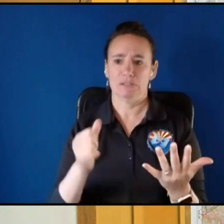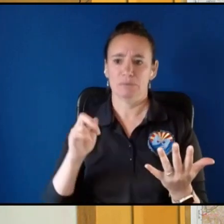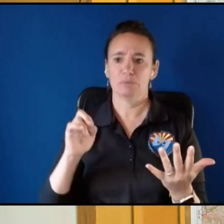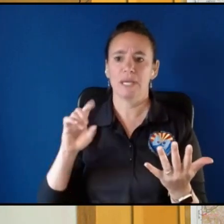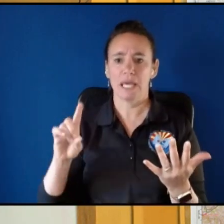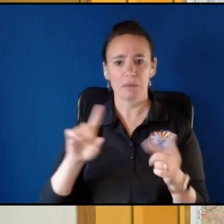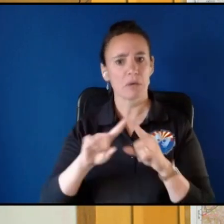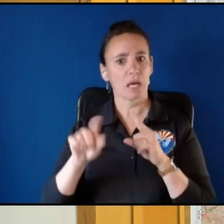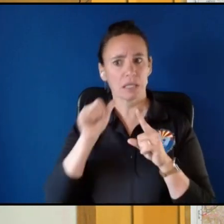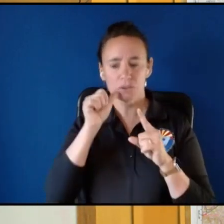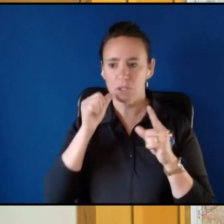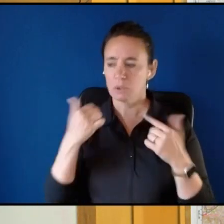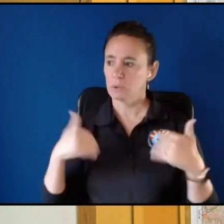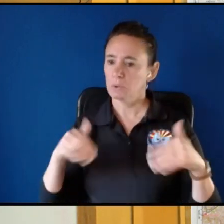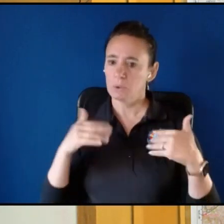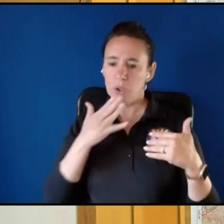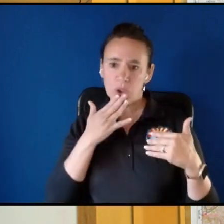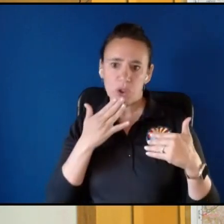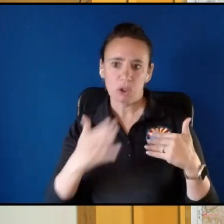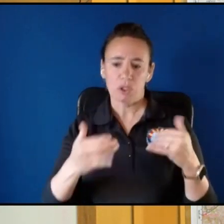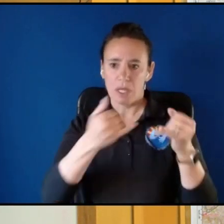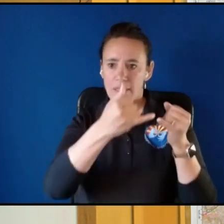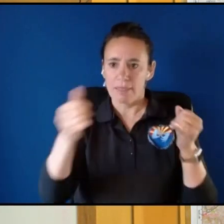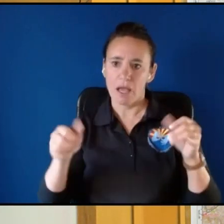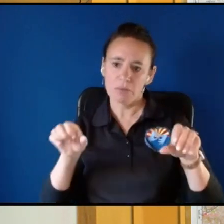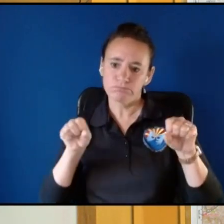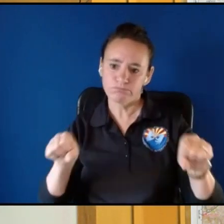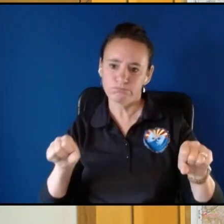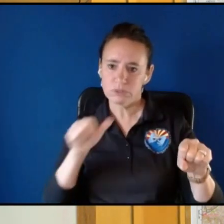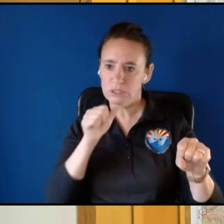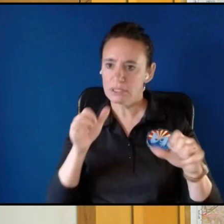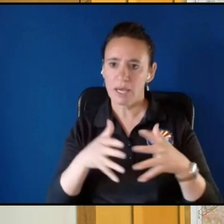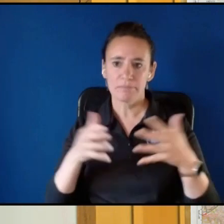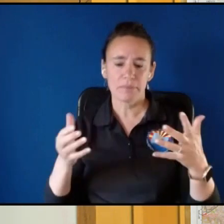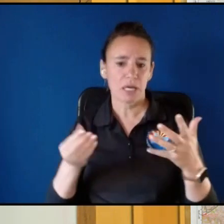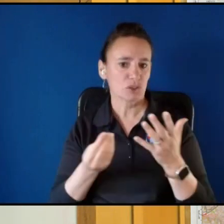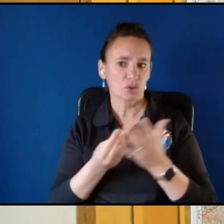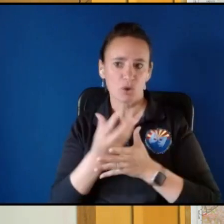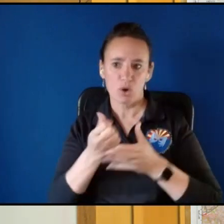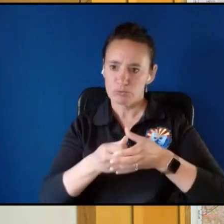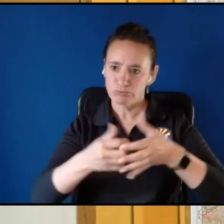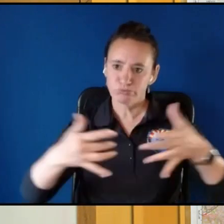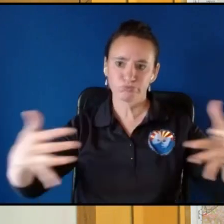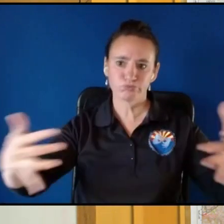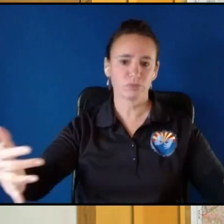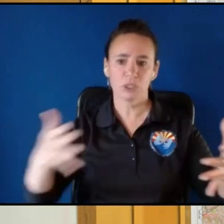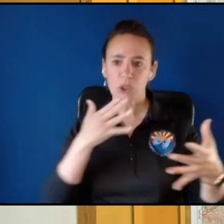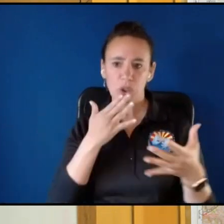We did not see much fire growth in the North Zone, so we felt pretty good about that test. It's a good testament to the amount of good